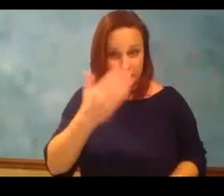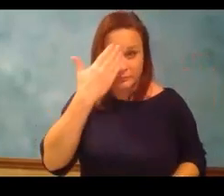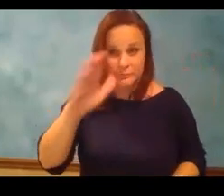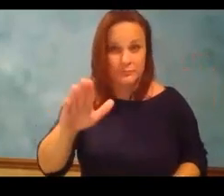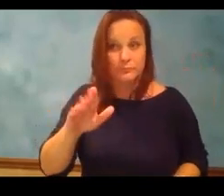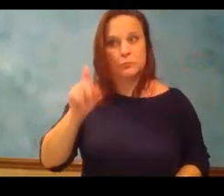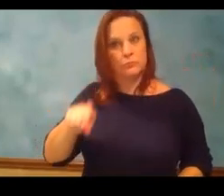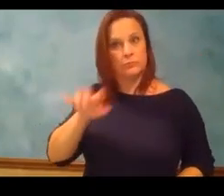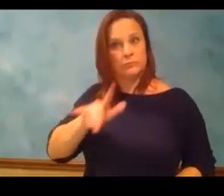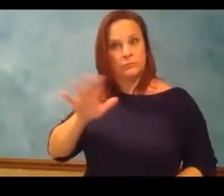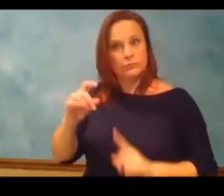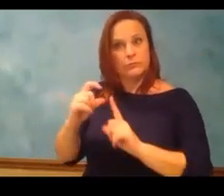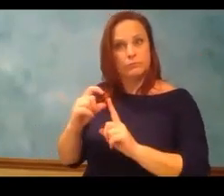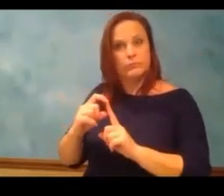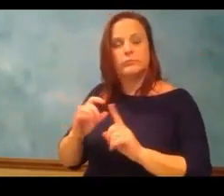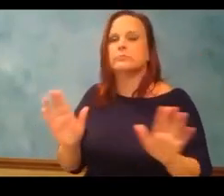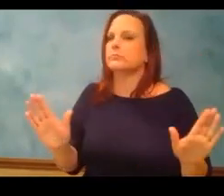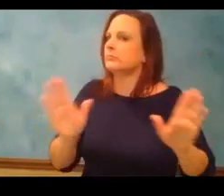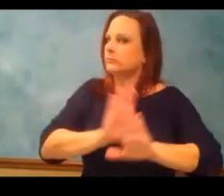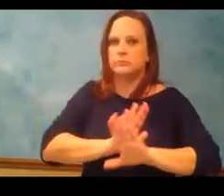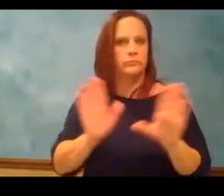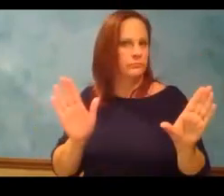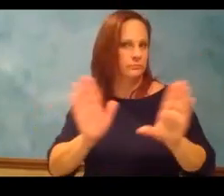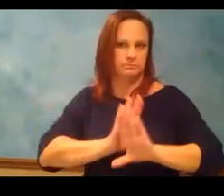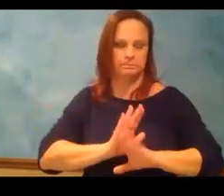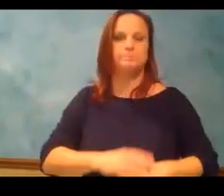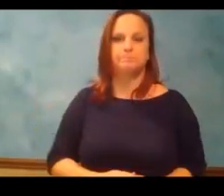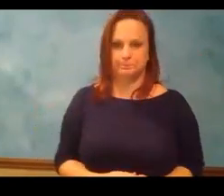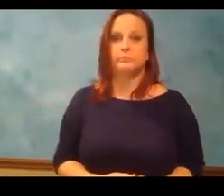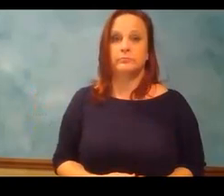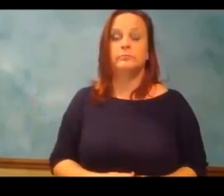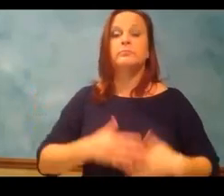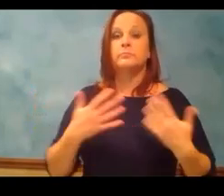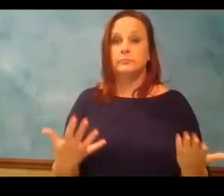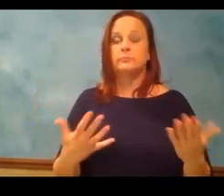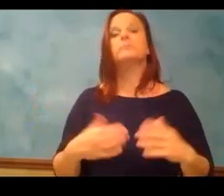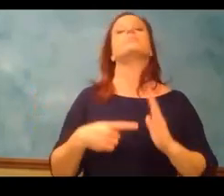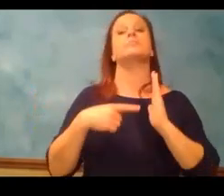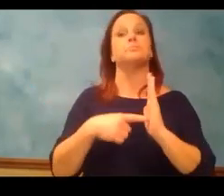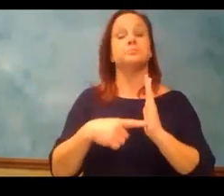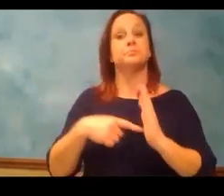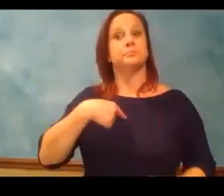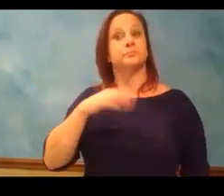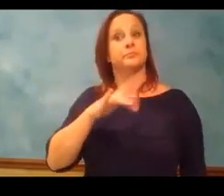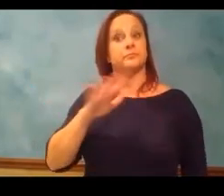But understand if you don't know a sign for a specific word in English, you do not resort to fingerspelling.